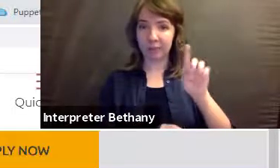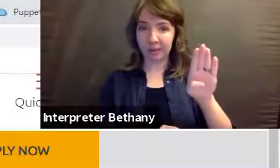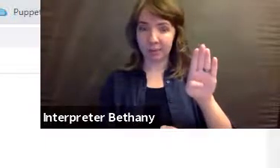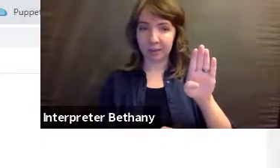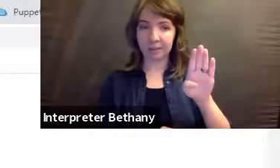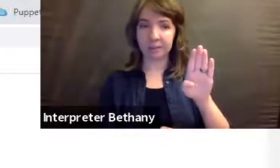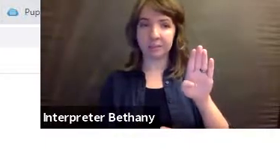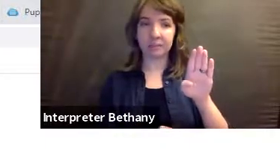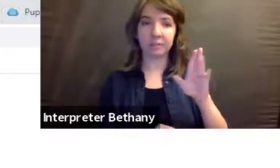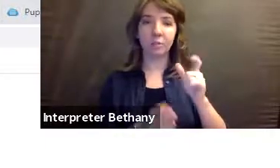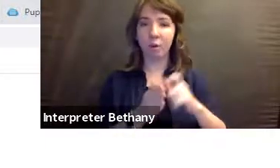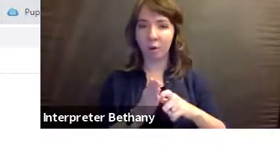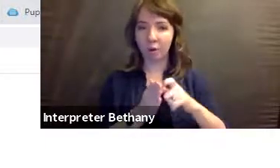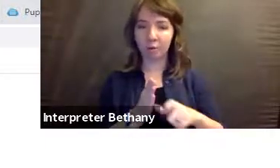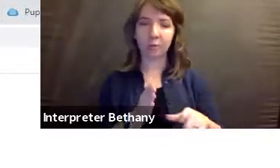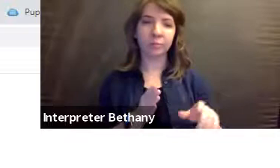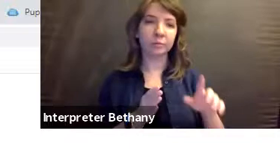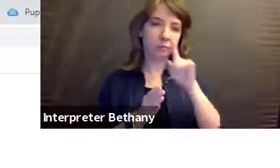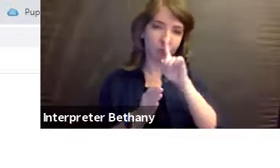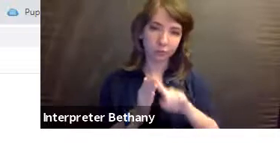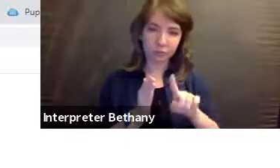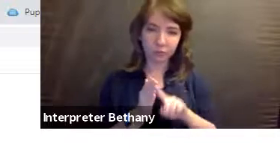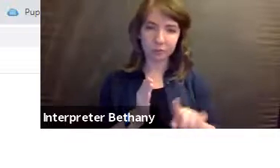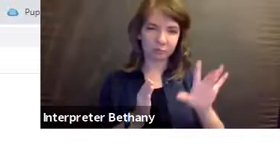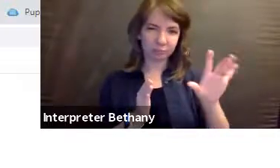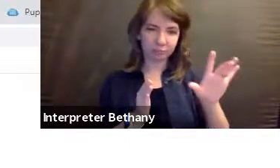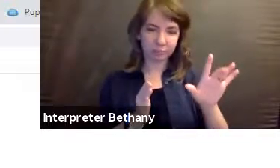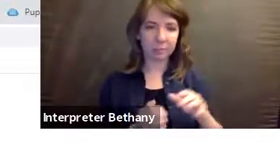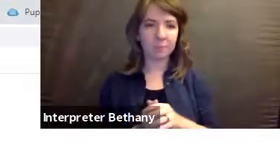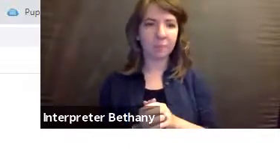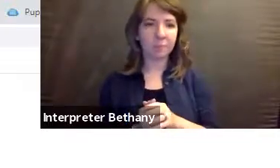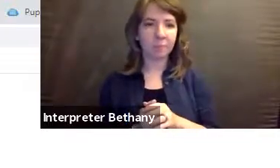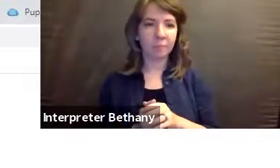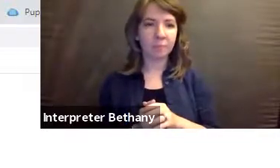Linda Kobashigawa: Articles Research Databases button and it's spelled exactly the way